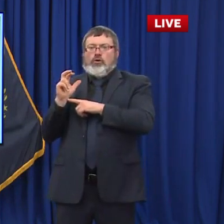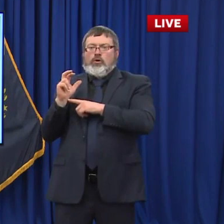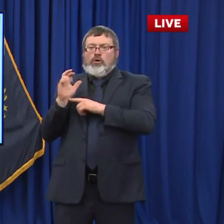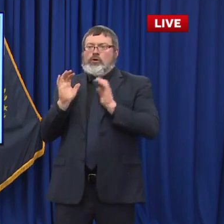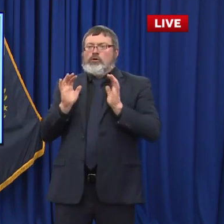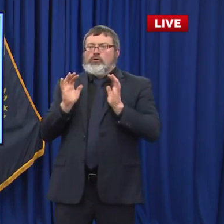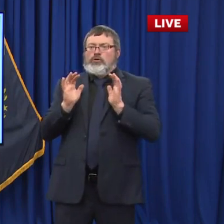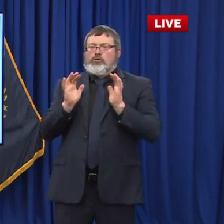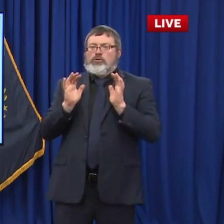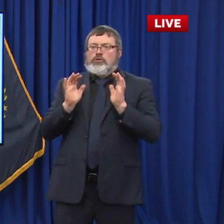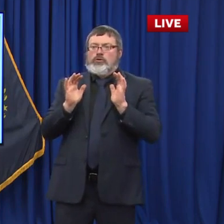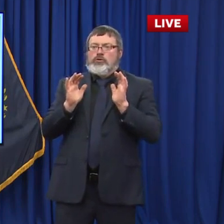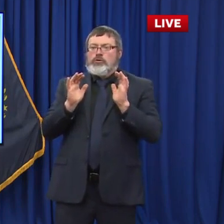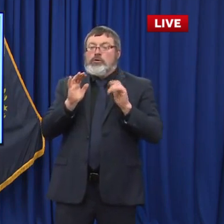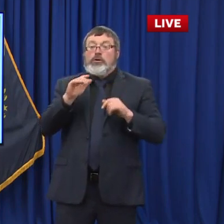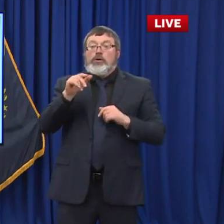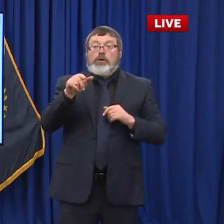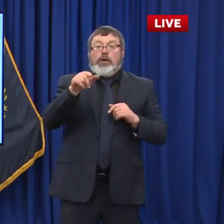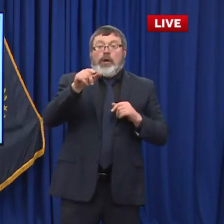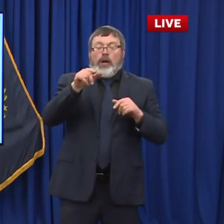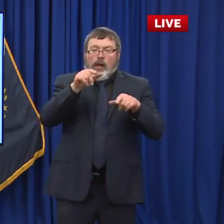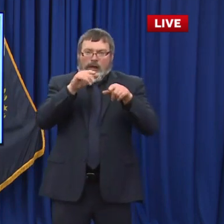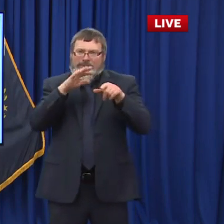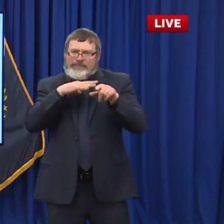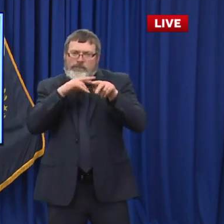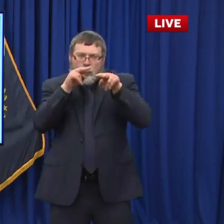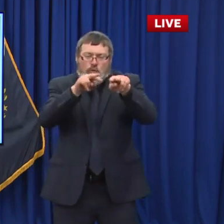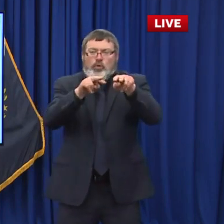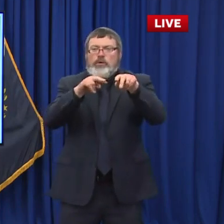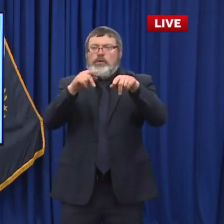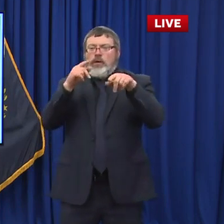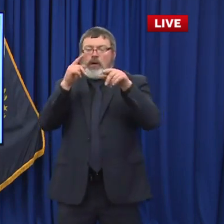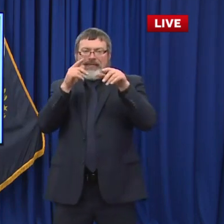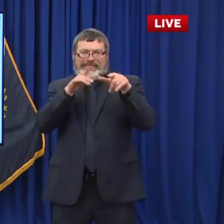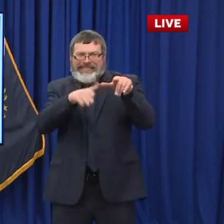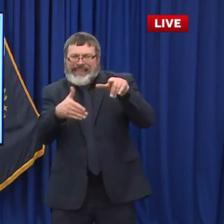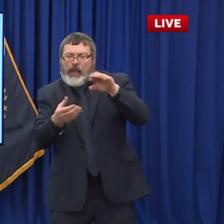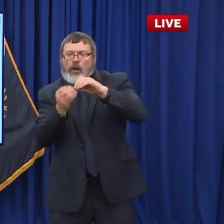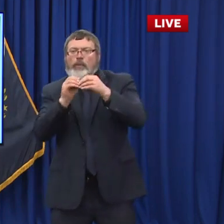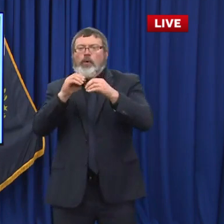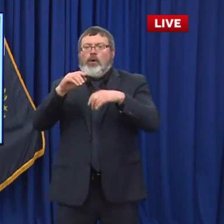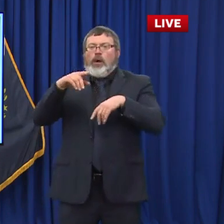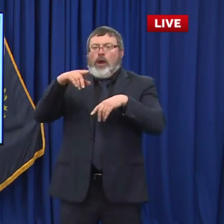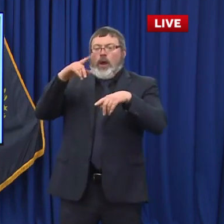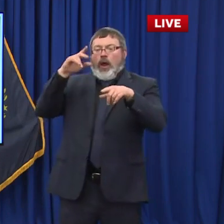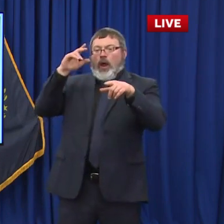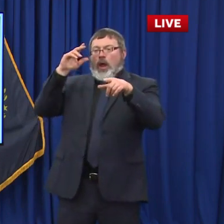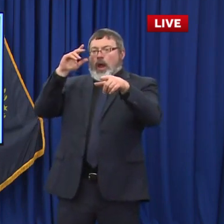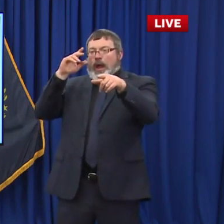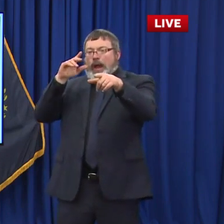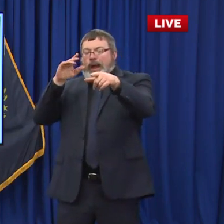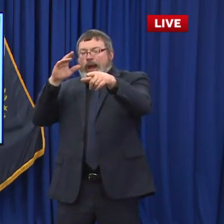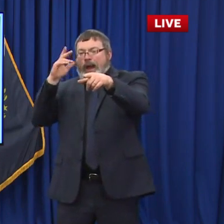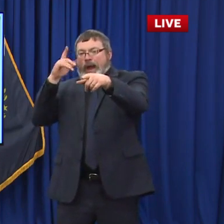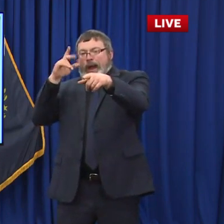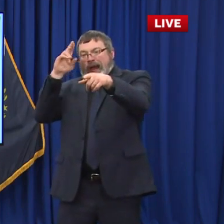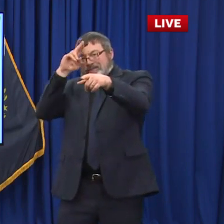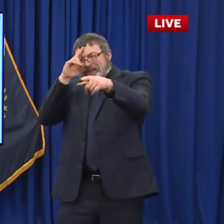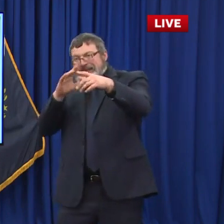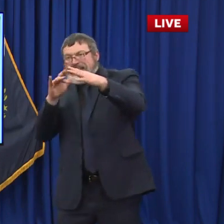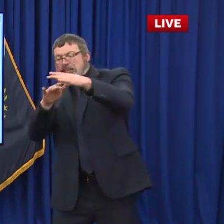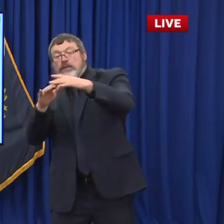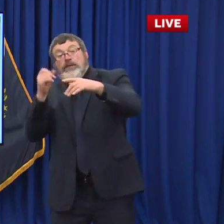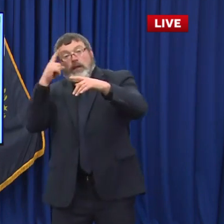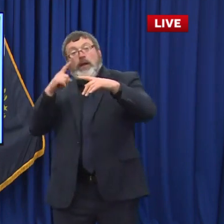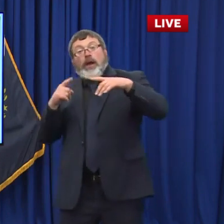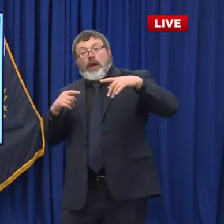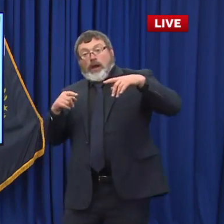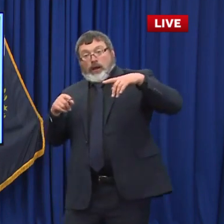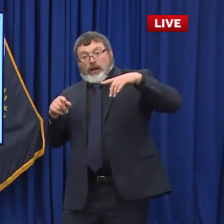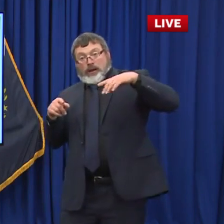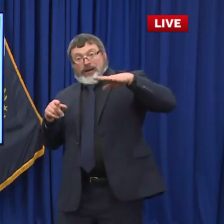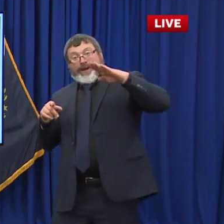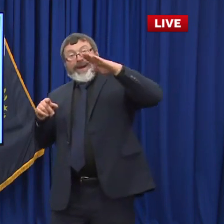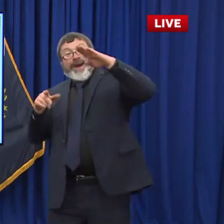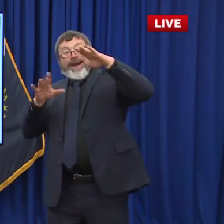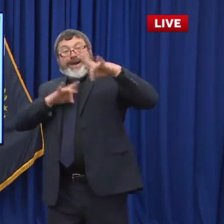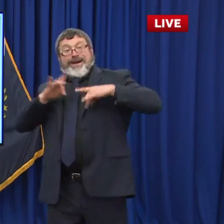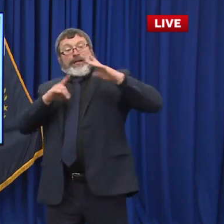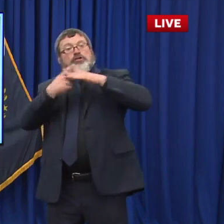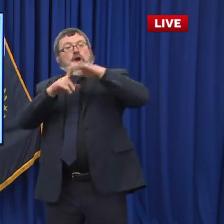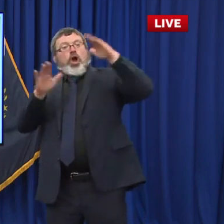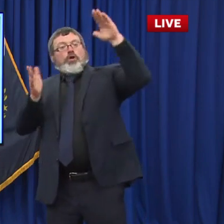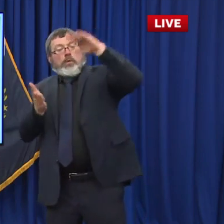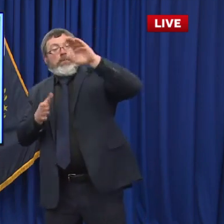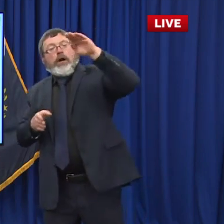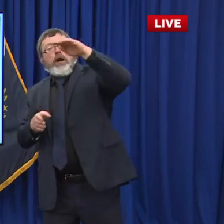MY SENSE IS HOSPITALIZATION AND THE RESULTING FATALITIES MAY STAY ELEVATED FOR A COUPLE OF WEEKS EVEN IF WE START COMING ON THE DOWNSWING OF DAILY CASES BECAUSE THE SYMPTOMS TAKE A